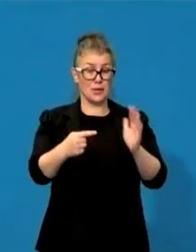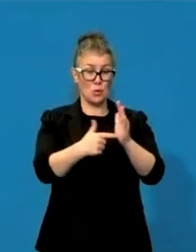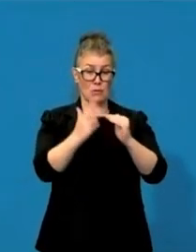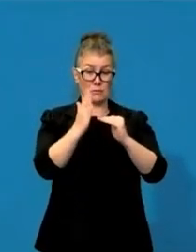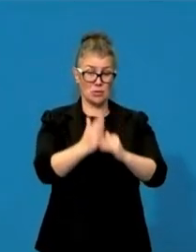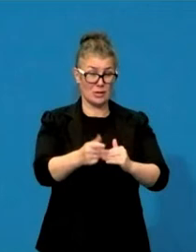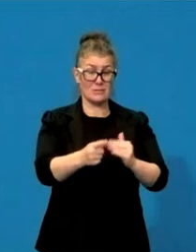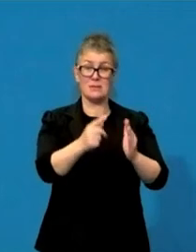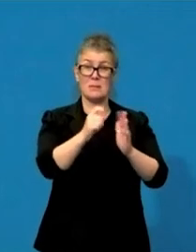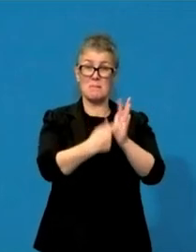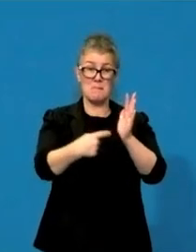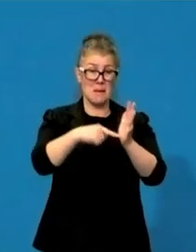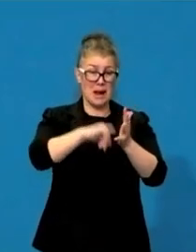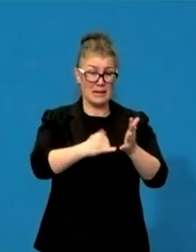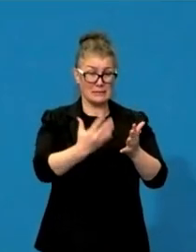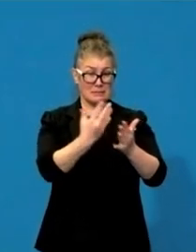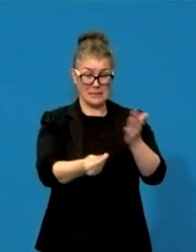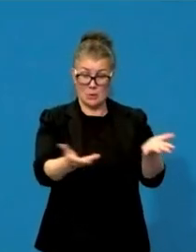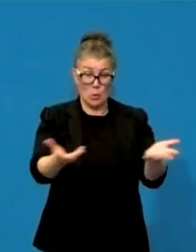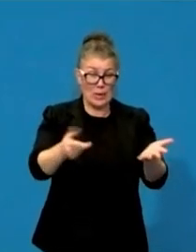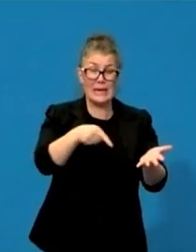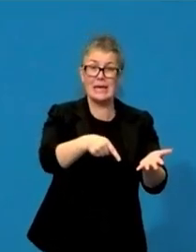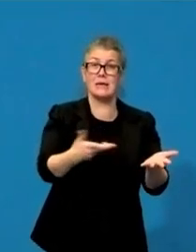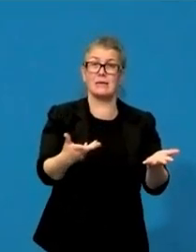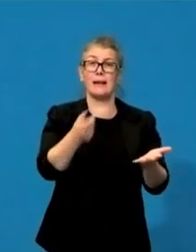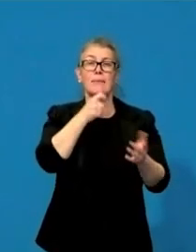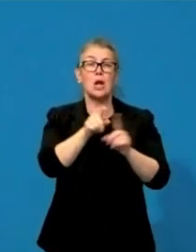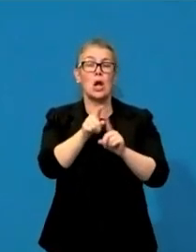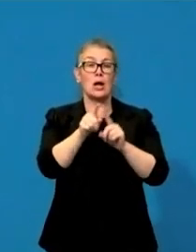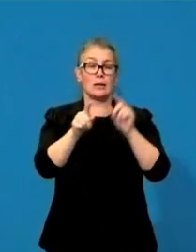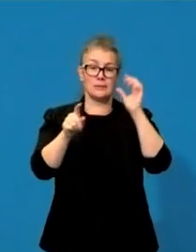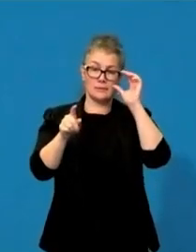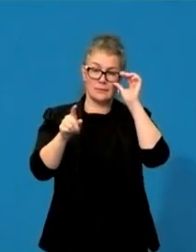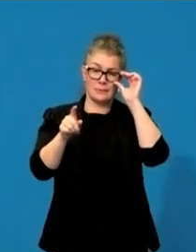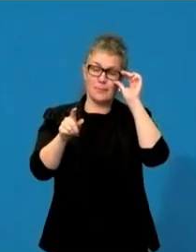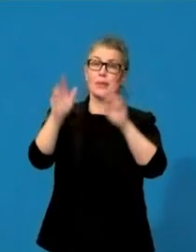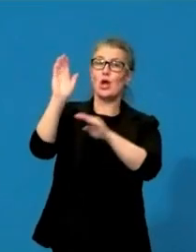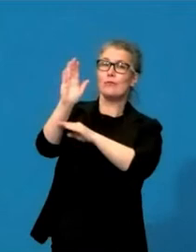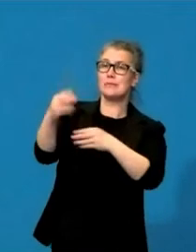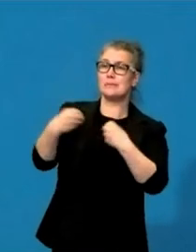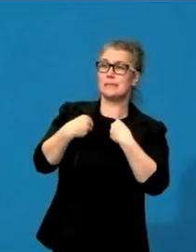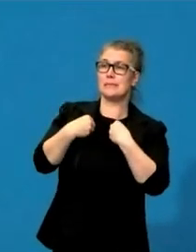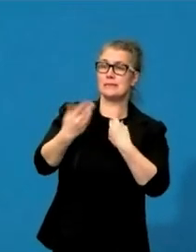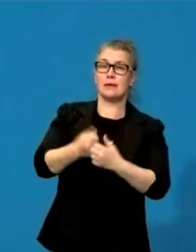It's like you are ordering from an overseas business and you are waiting in the post for something that, you know, you are just hoping it works.